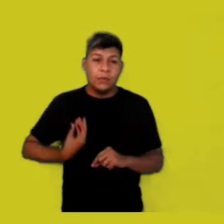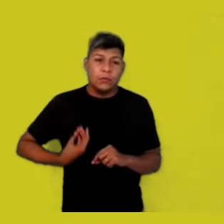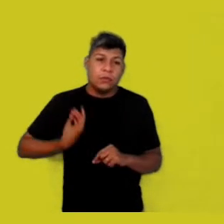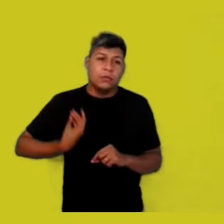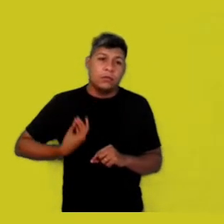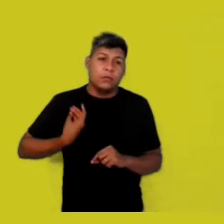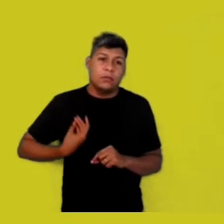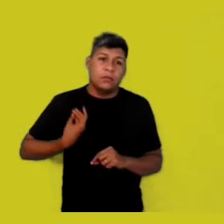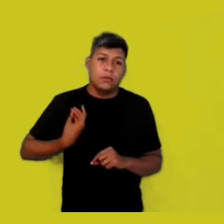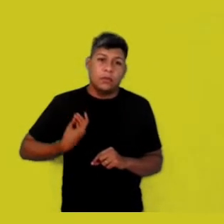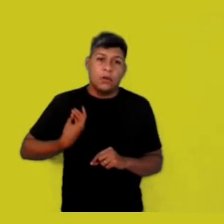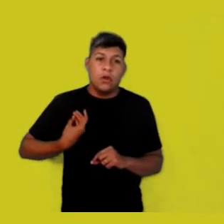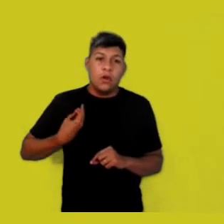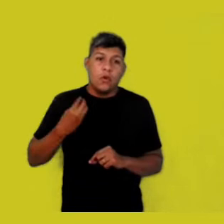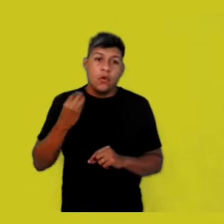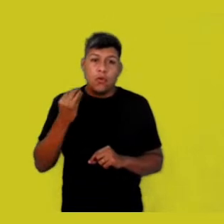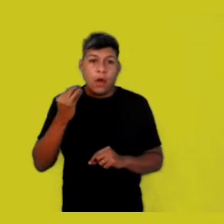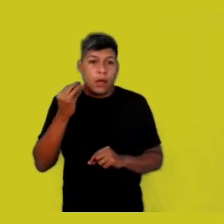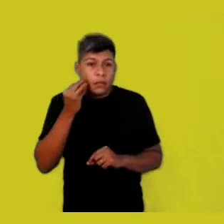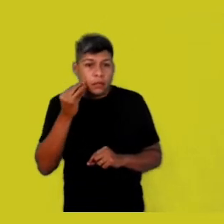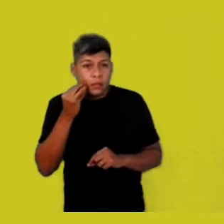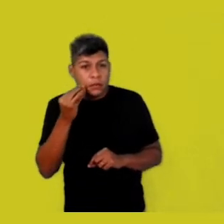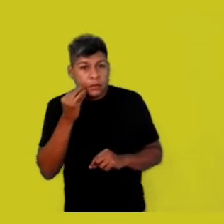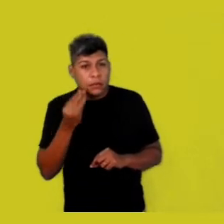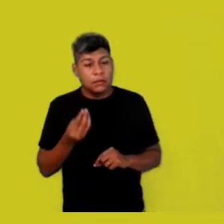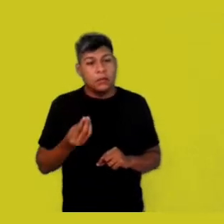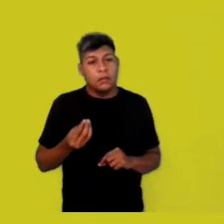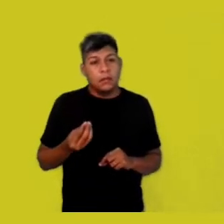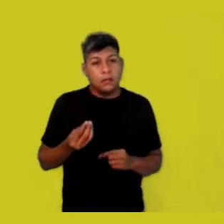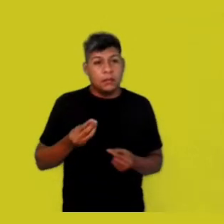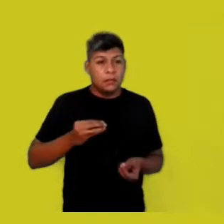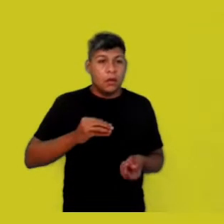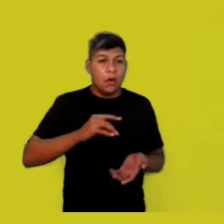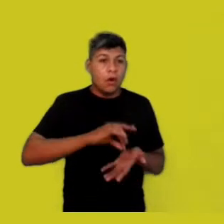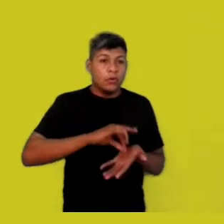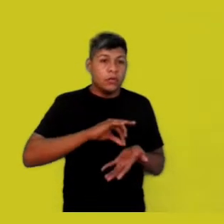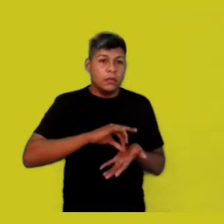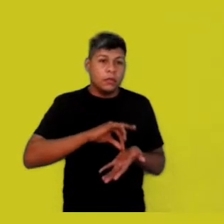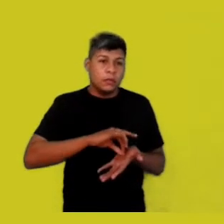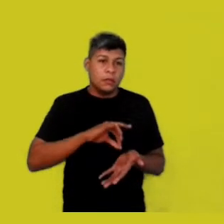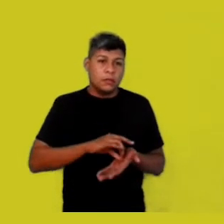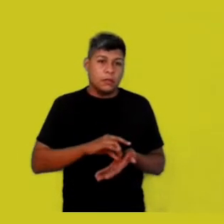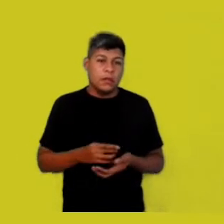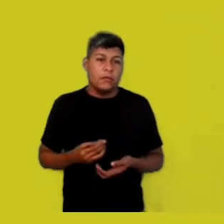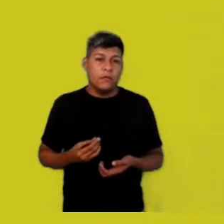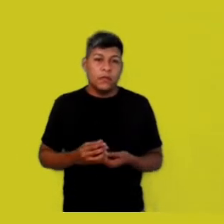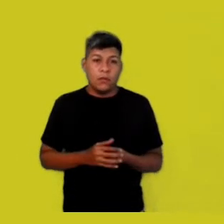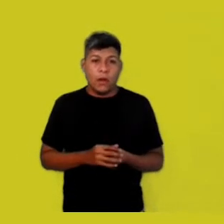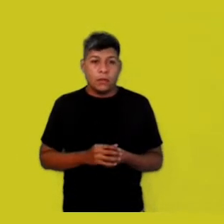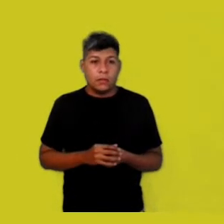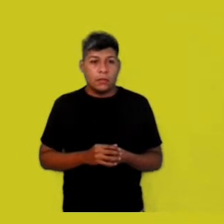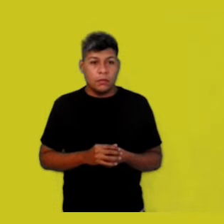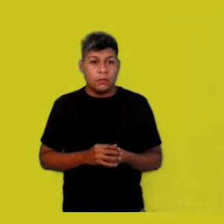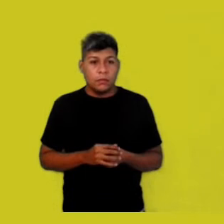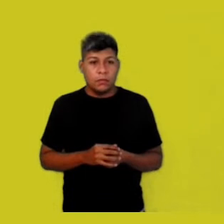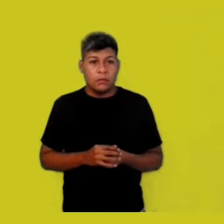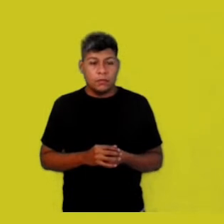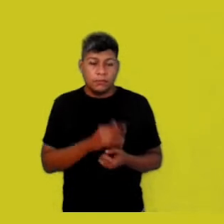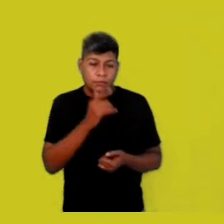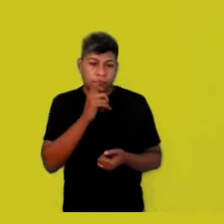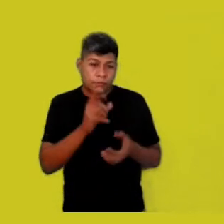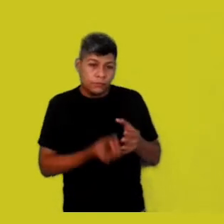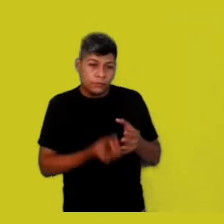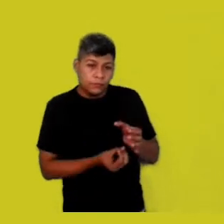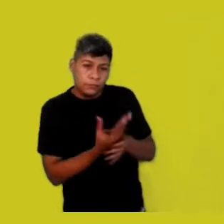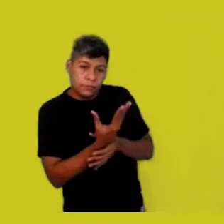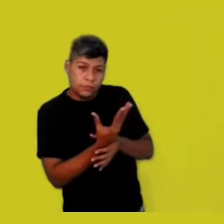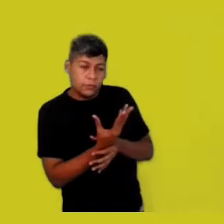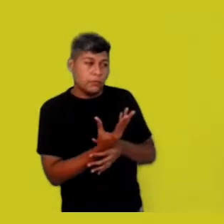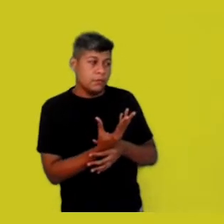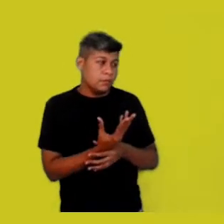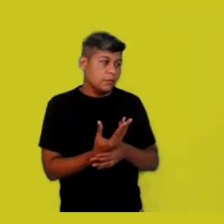How can we, in fact, resource, bathe in the springs, presentify them,